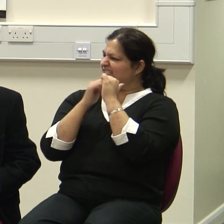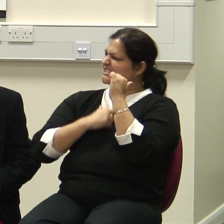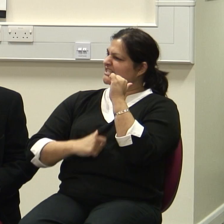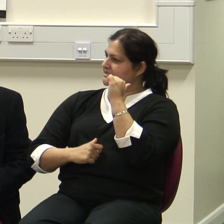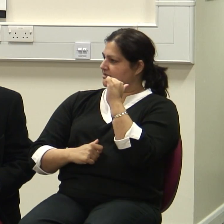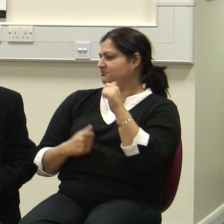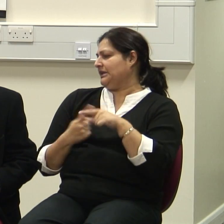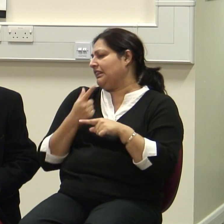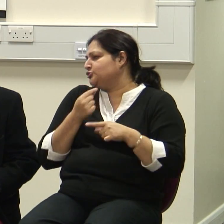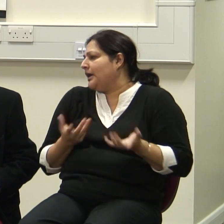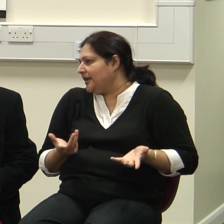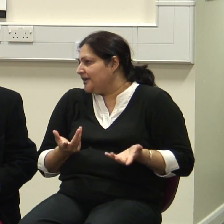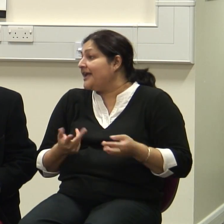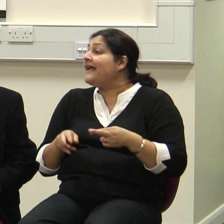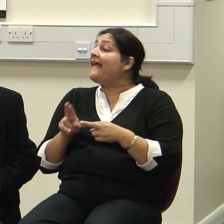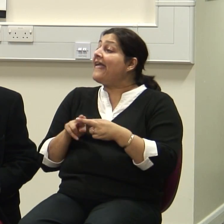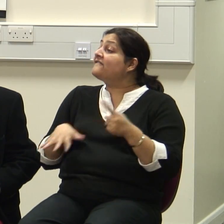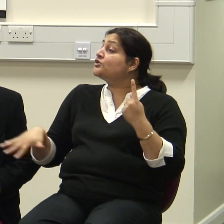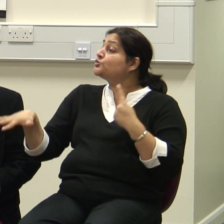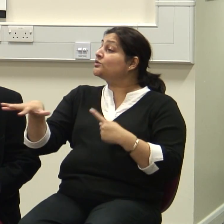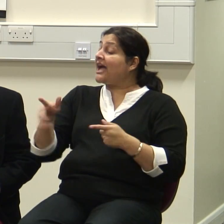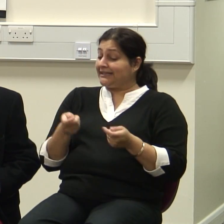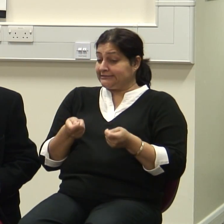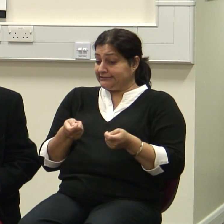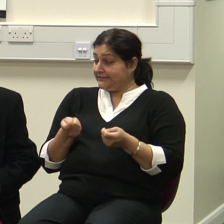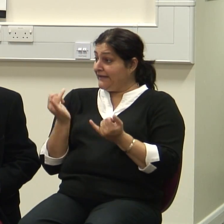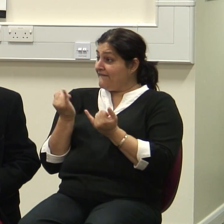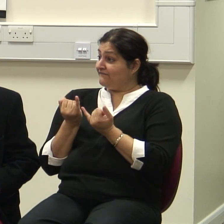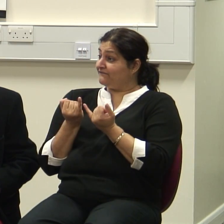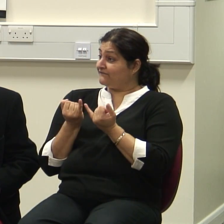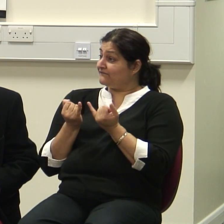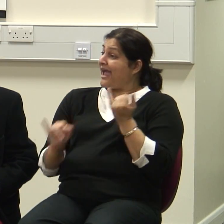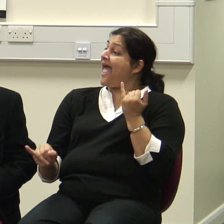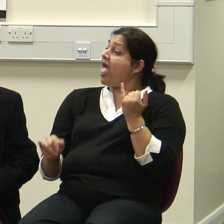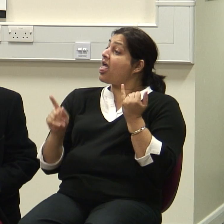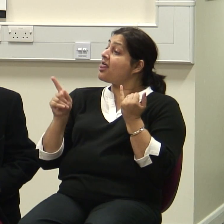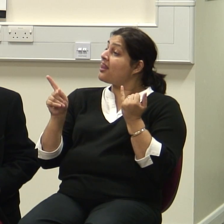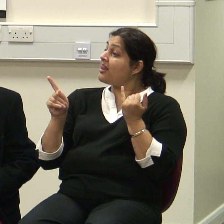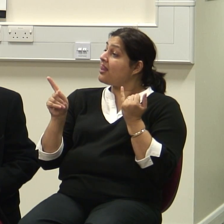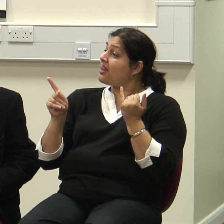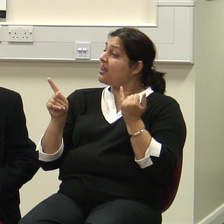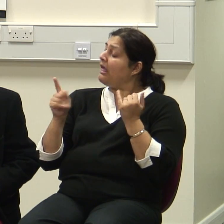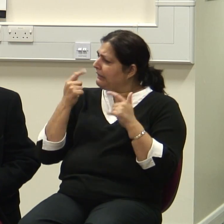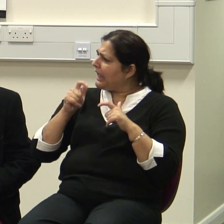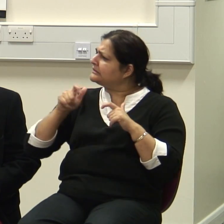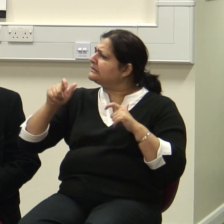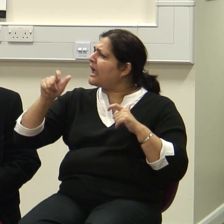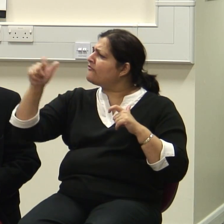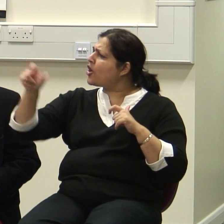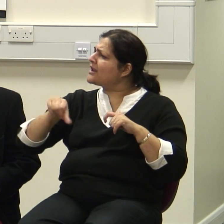If society has failed until that time, that does not entitle it to continue to be coercive,